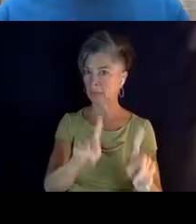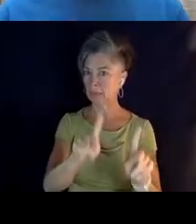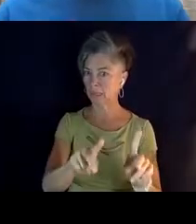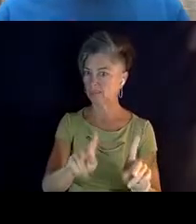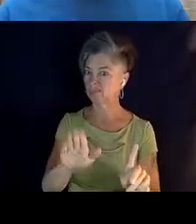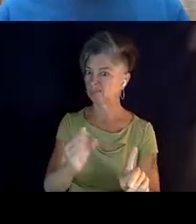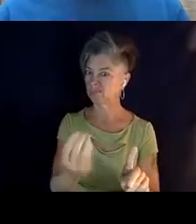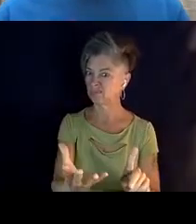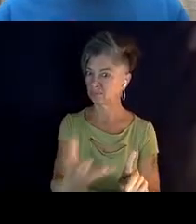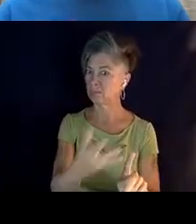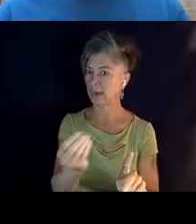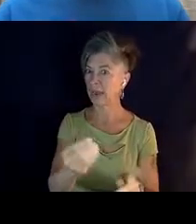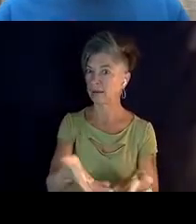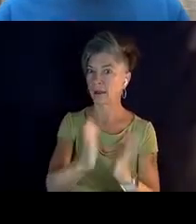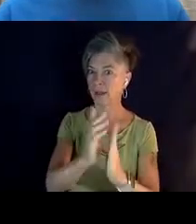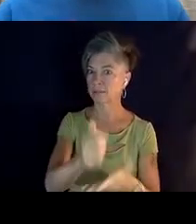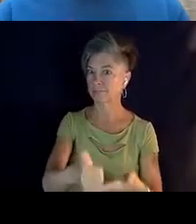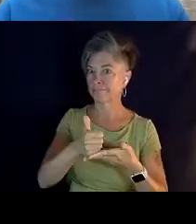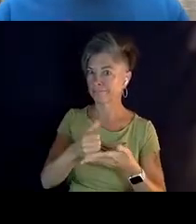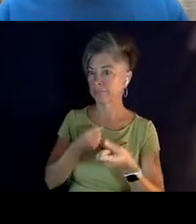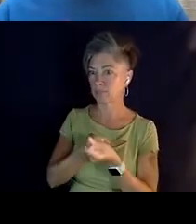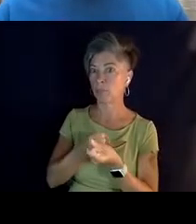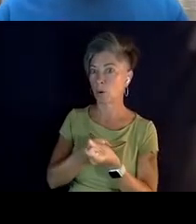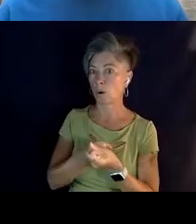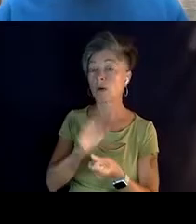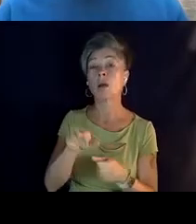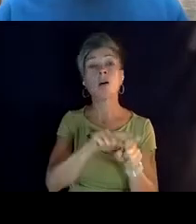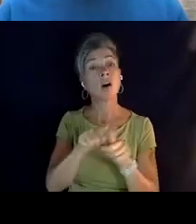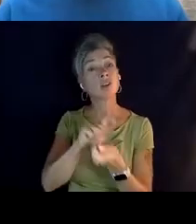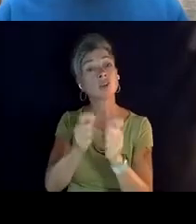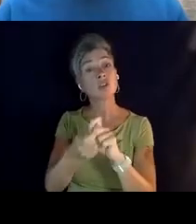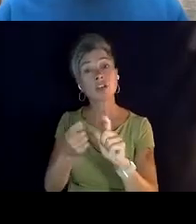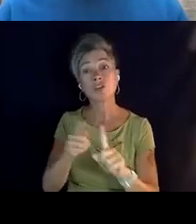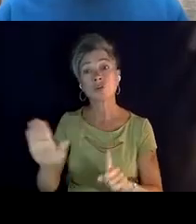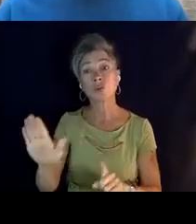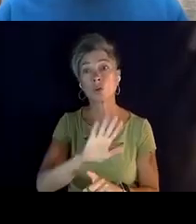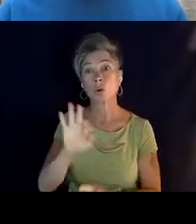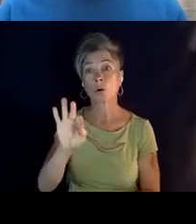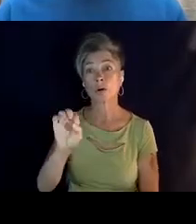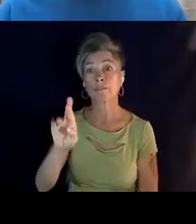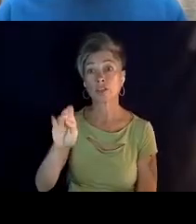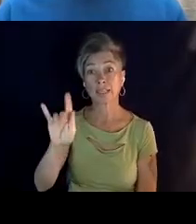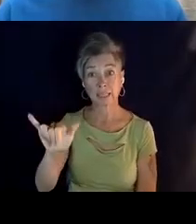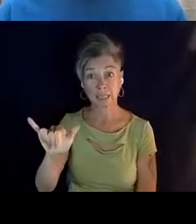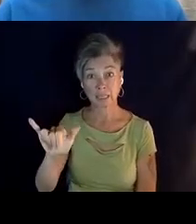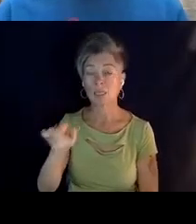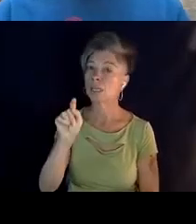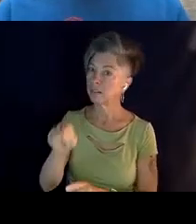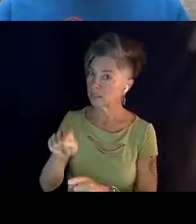There will definitely be changes to fertility. So this is a part of the conversation that you should have with your prescriber.